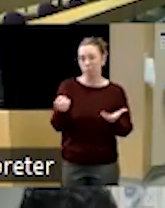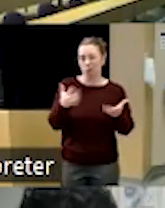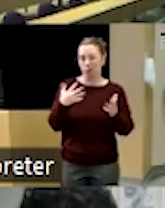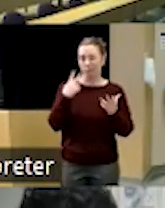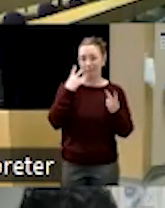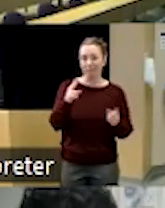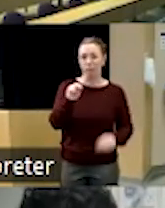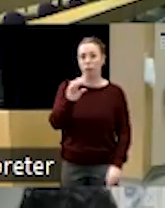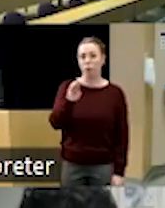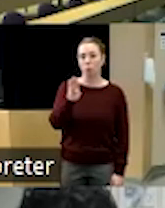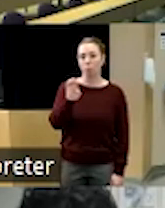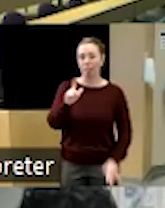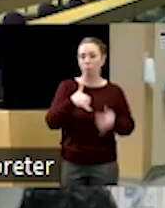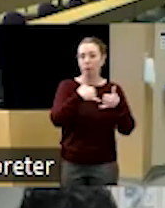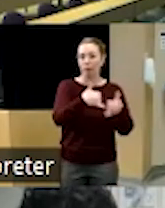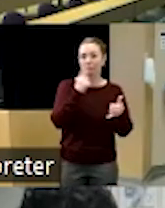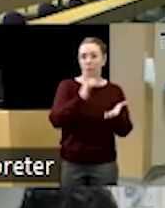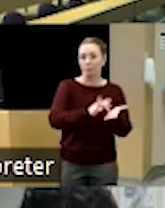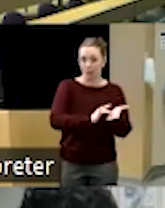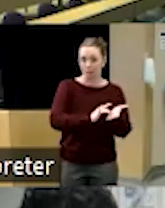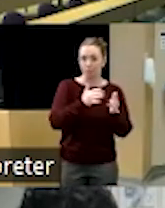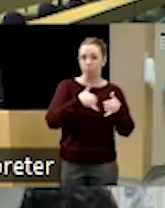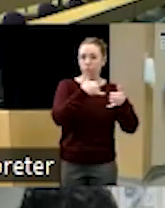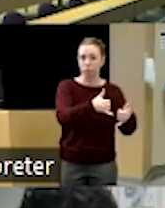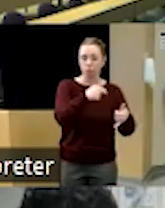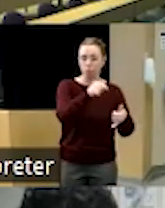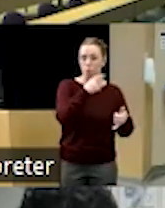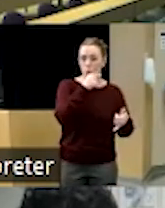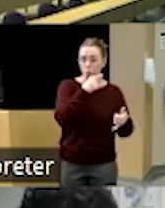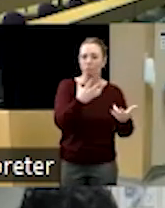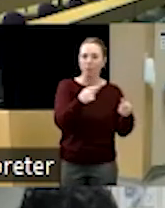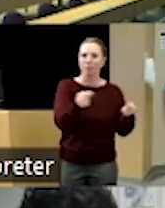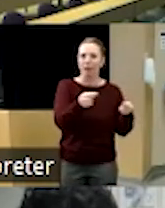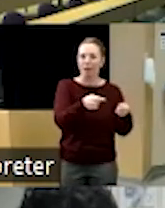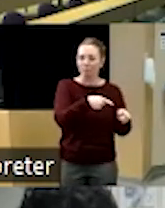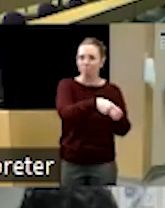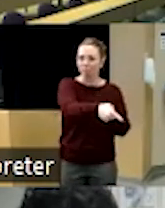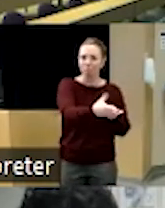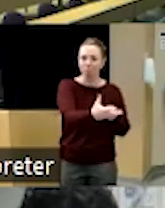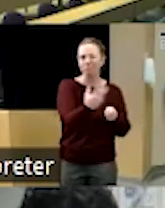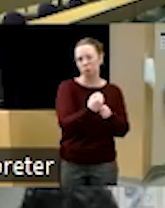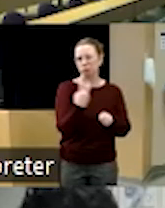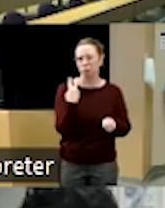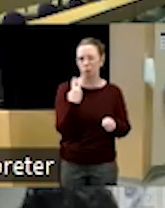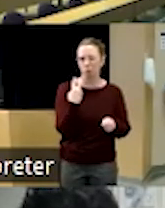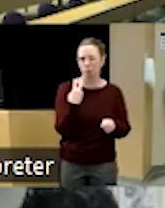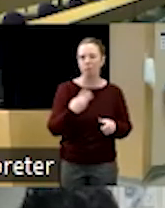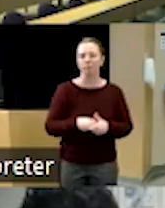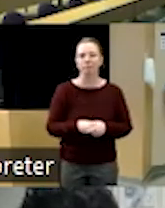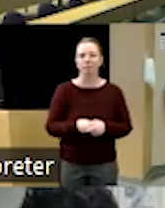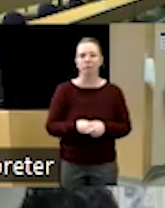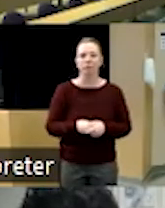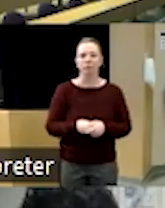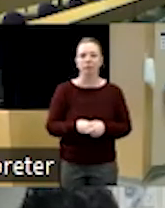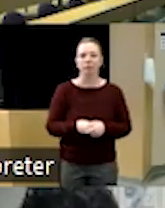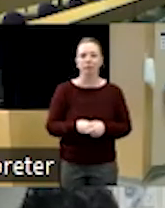was for medicine was awarded to um the pain field um two years ago when it was um the trip we won